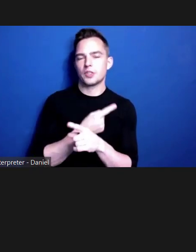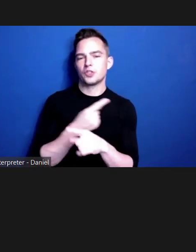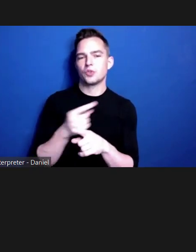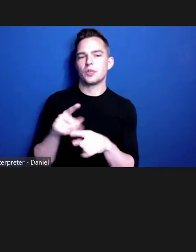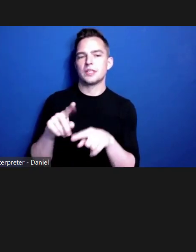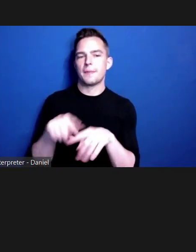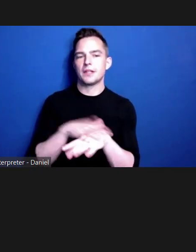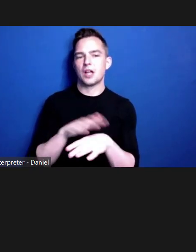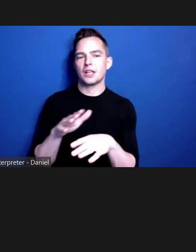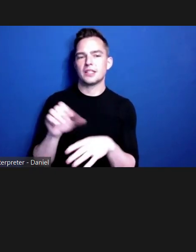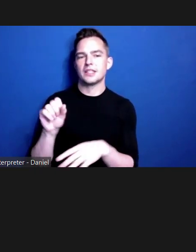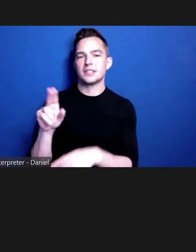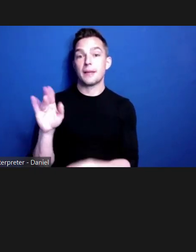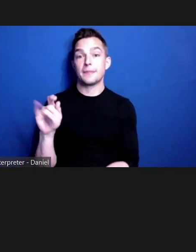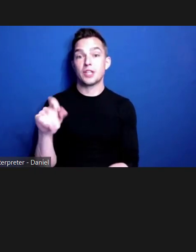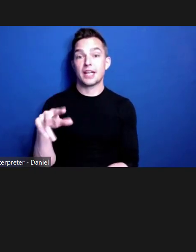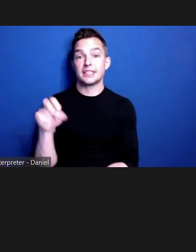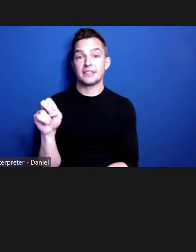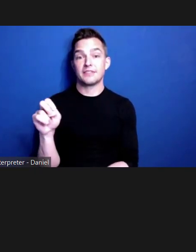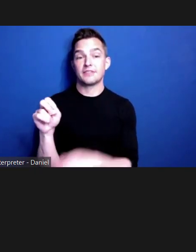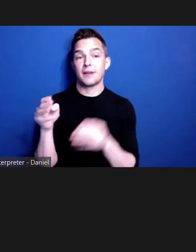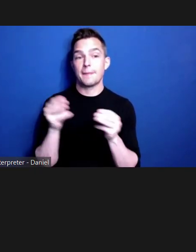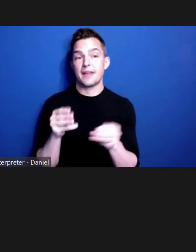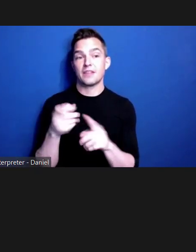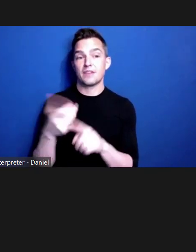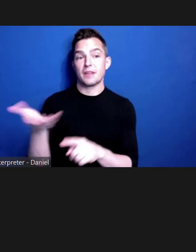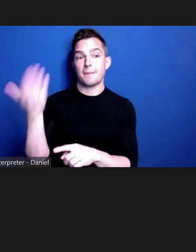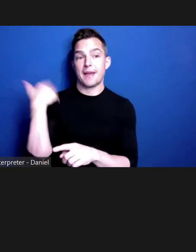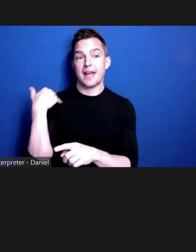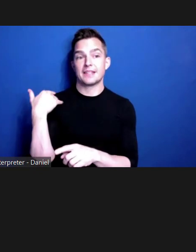subjected to methods used in the past.